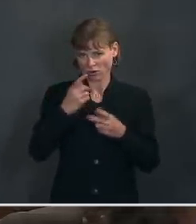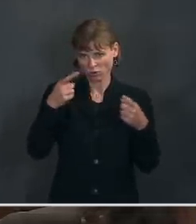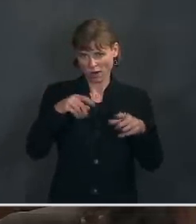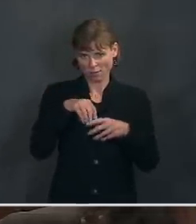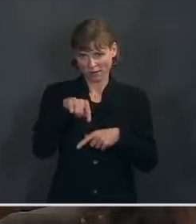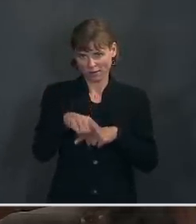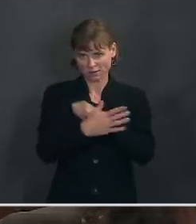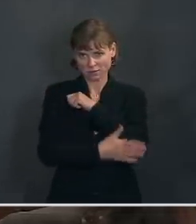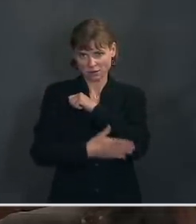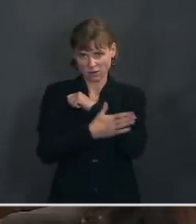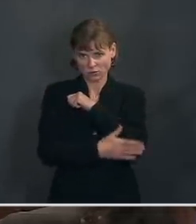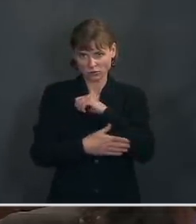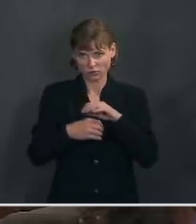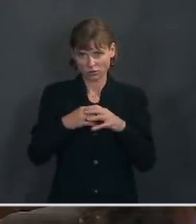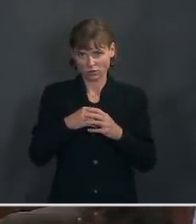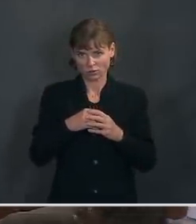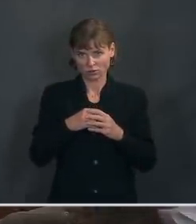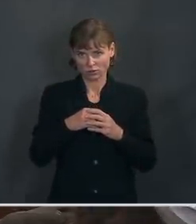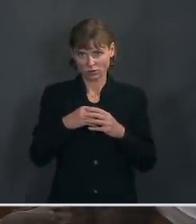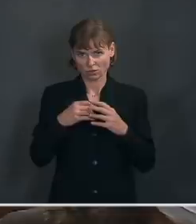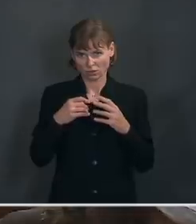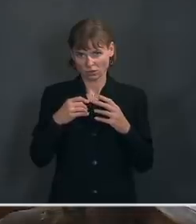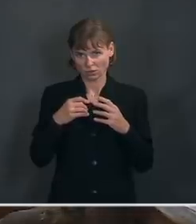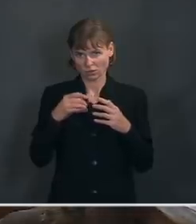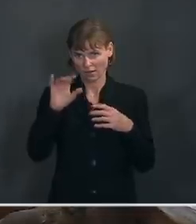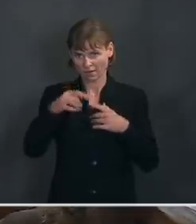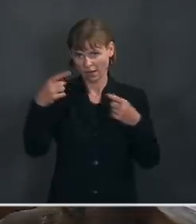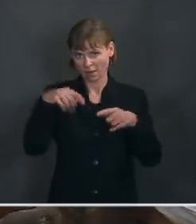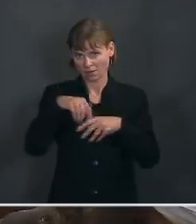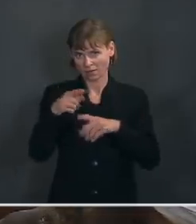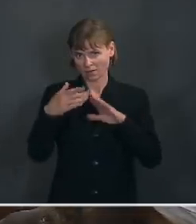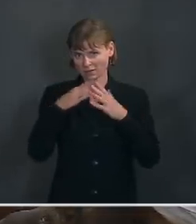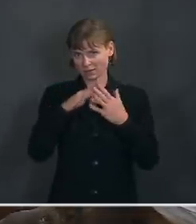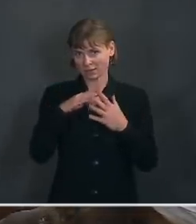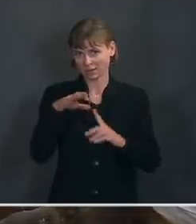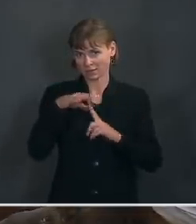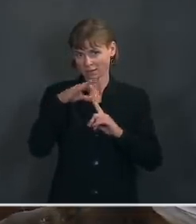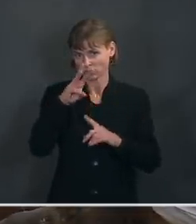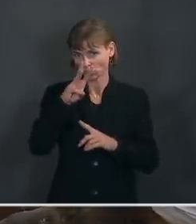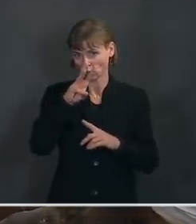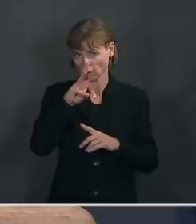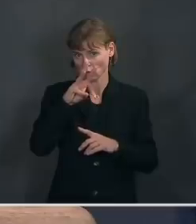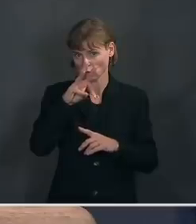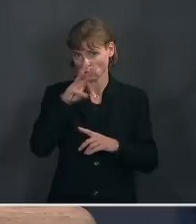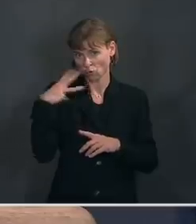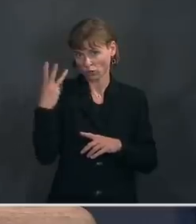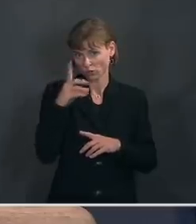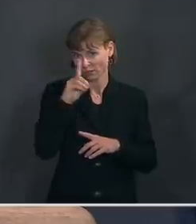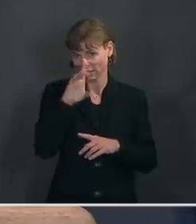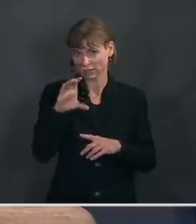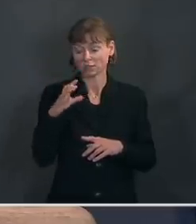Last two times it happened in this city itself, in Washington, D.C. Ms. Psaki: Well, we certainly would have concern